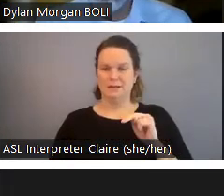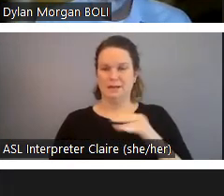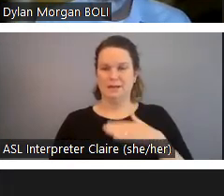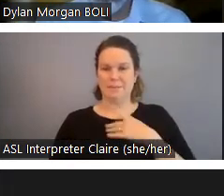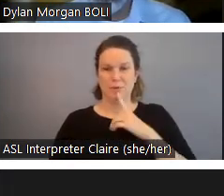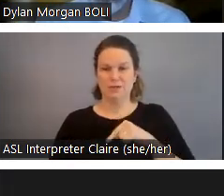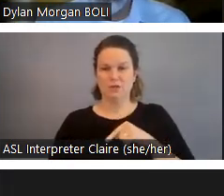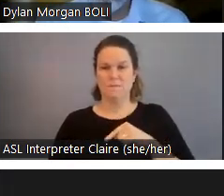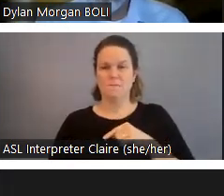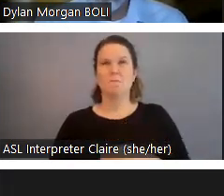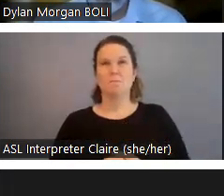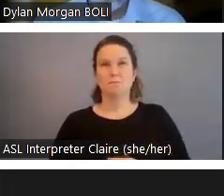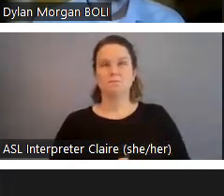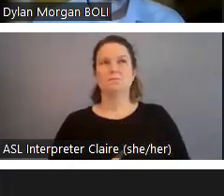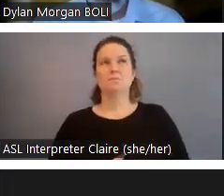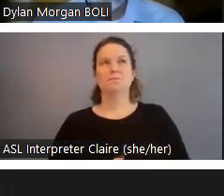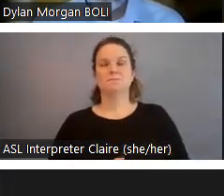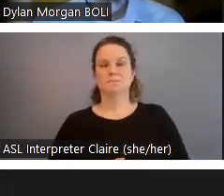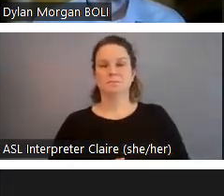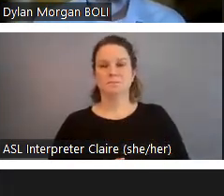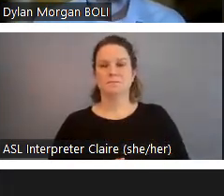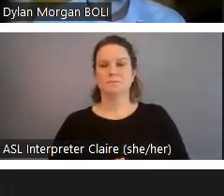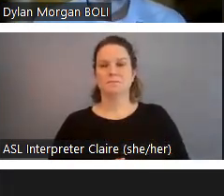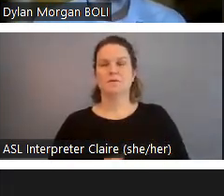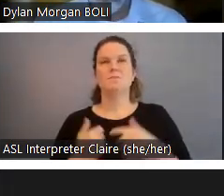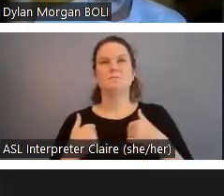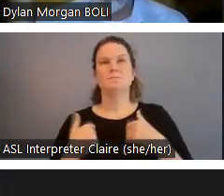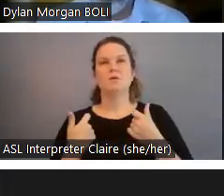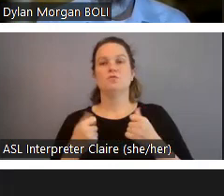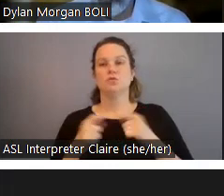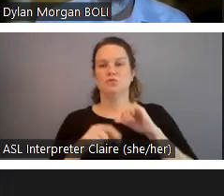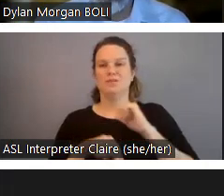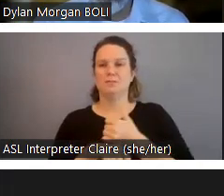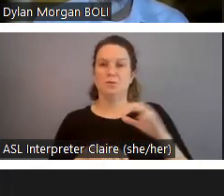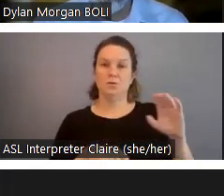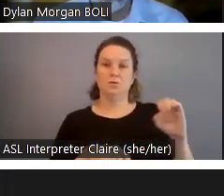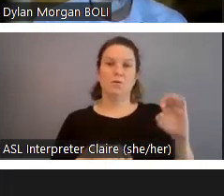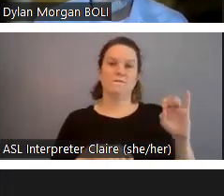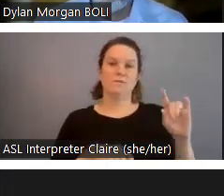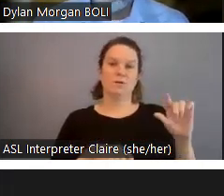So as I was, I tried to kind of set up,